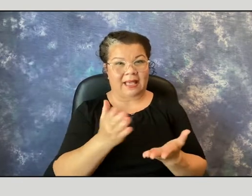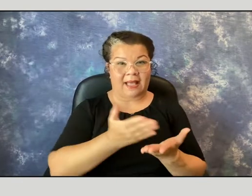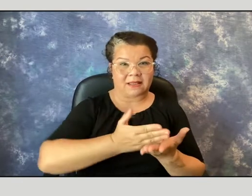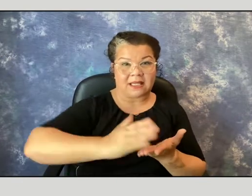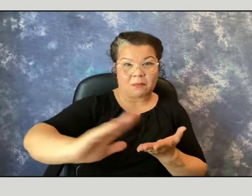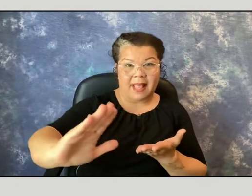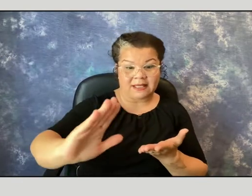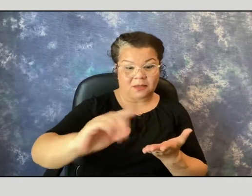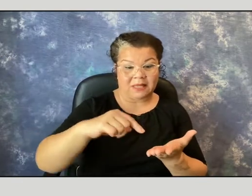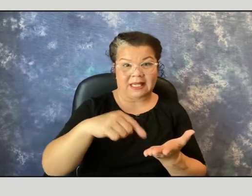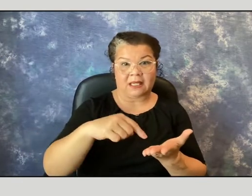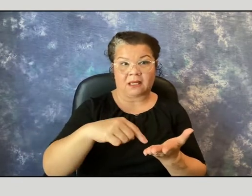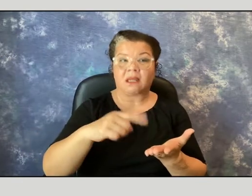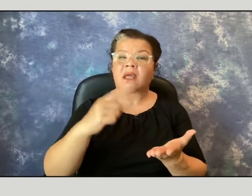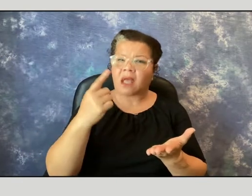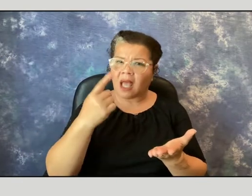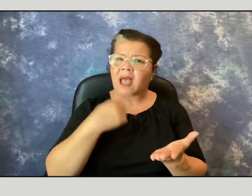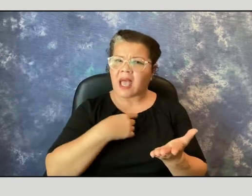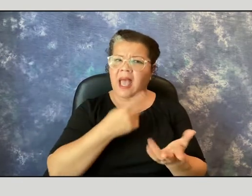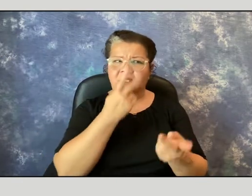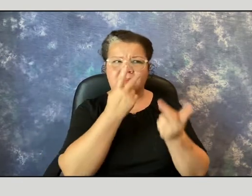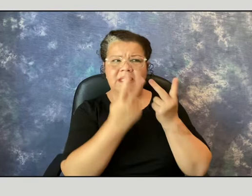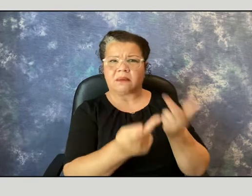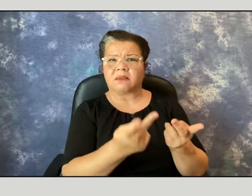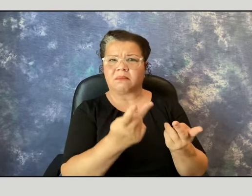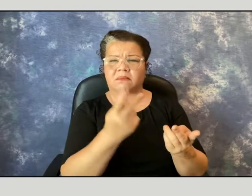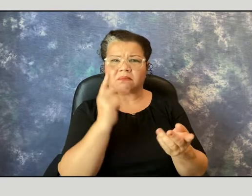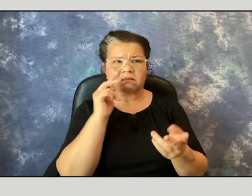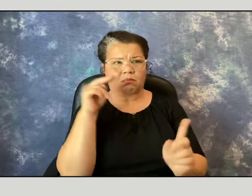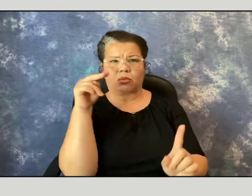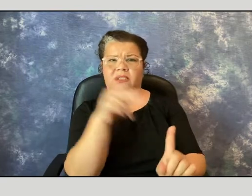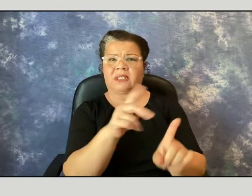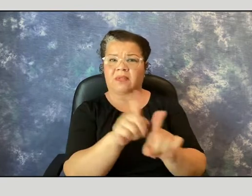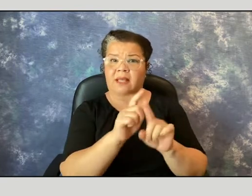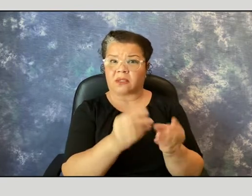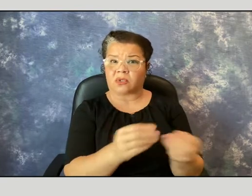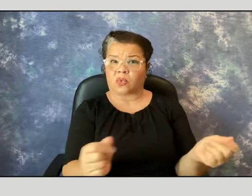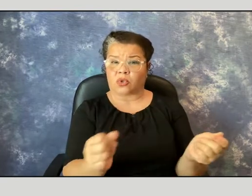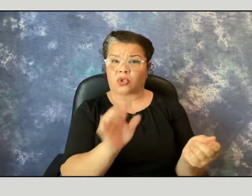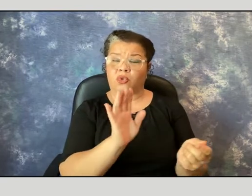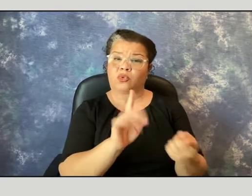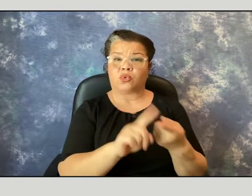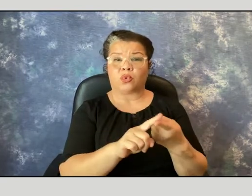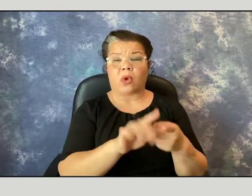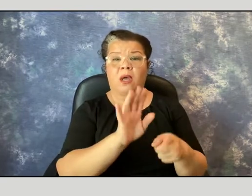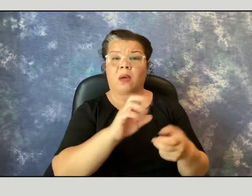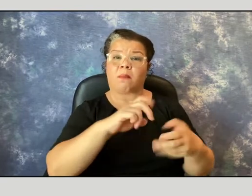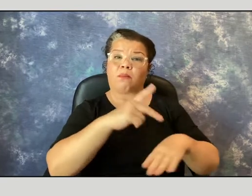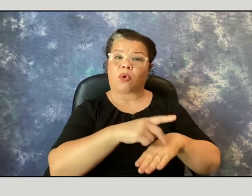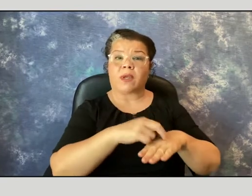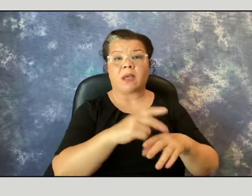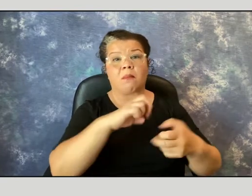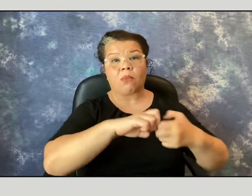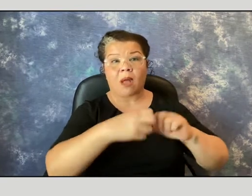as a solution to Puerto Rico's problems, and it's incredibly problematic, of course. Mm-hm, mm-hm.